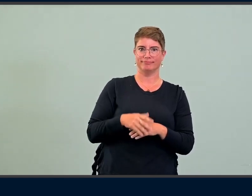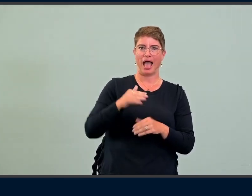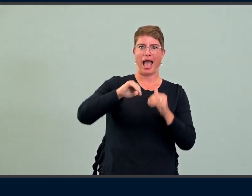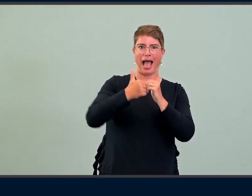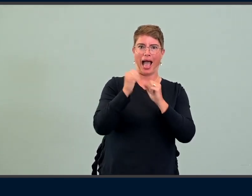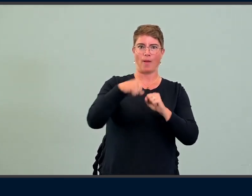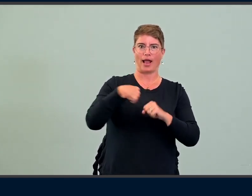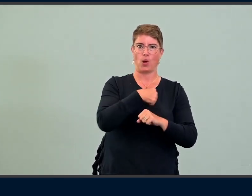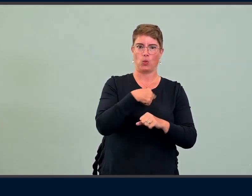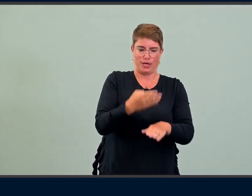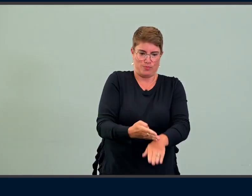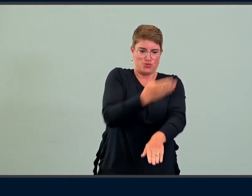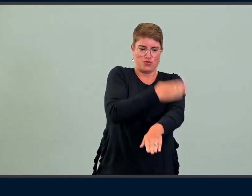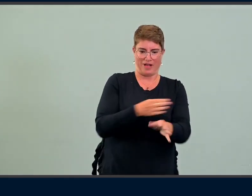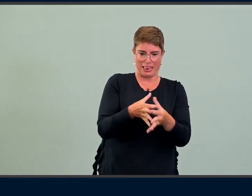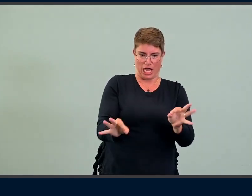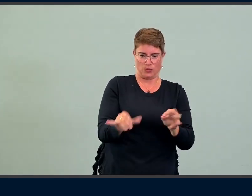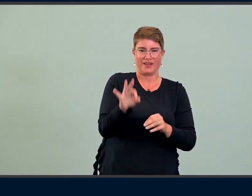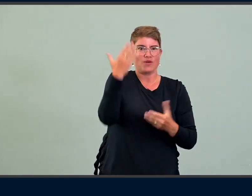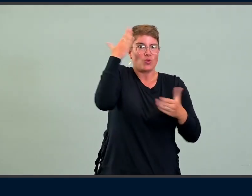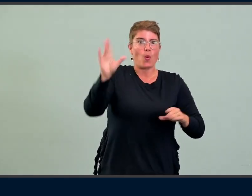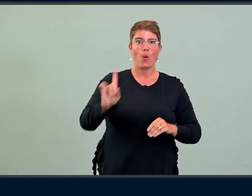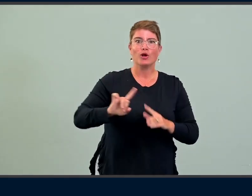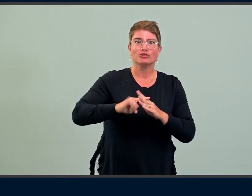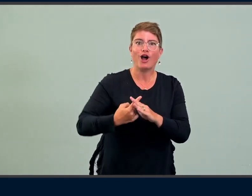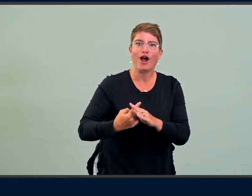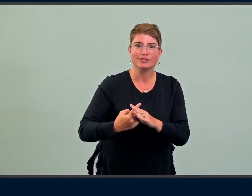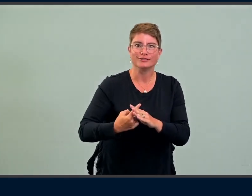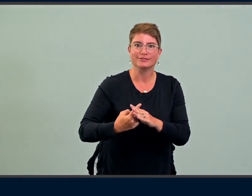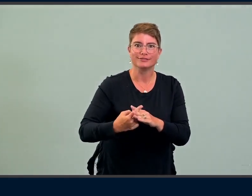one. Having that data on our child's language development is important.